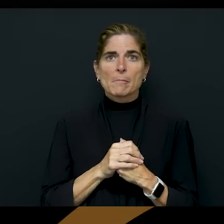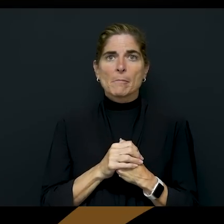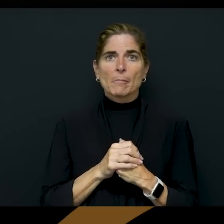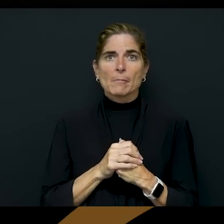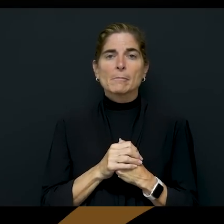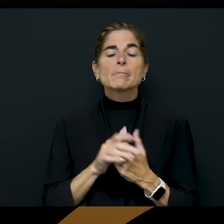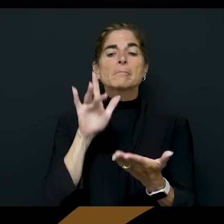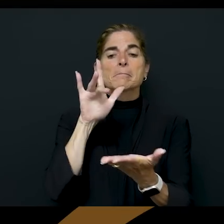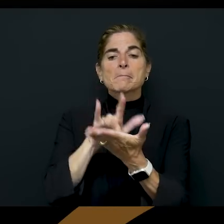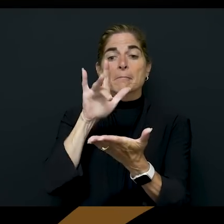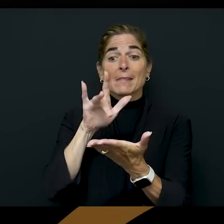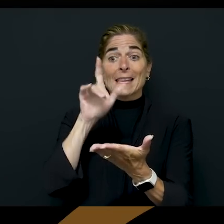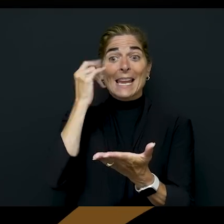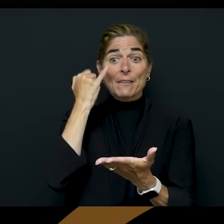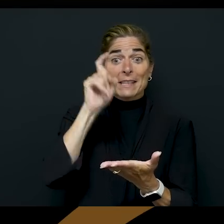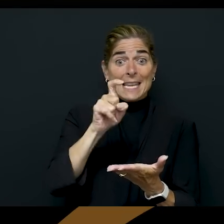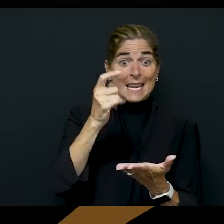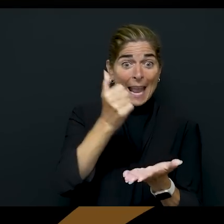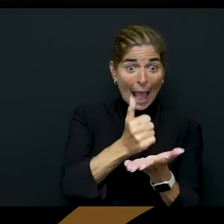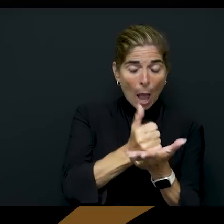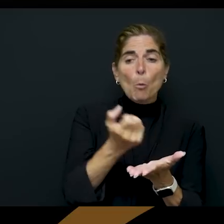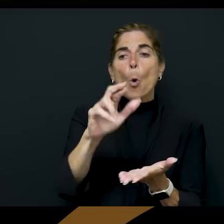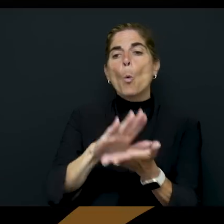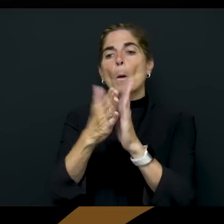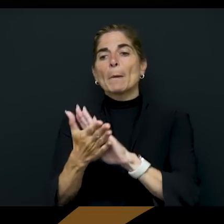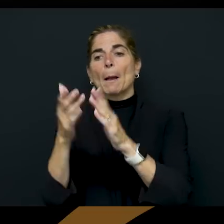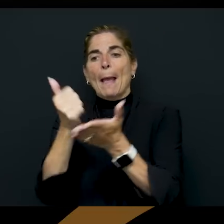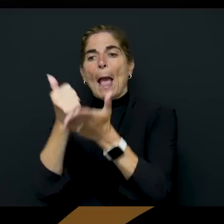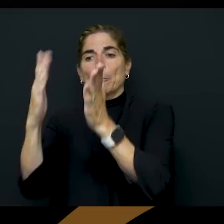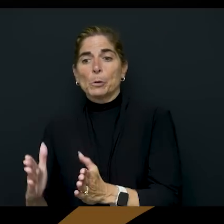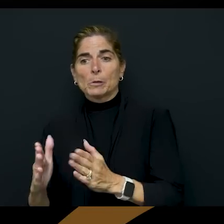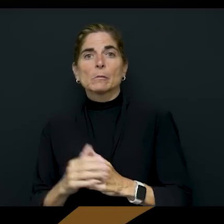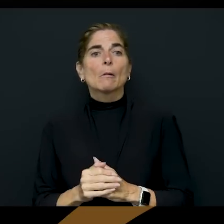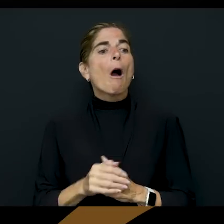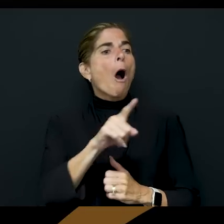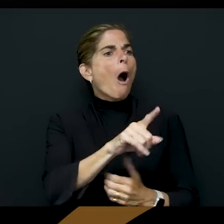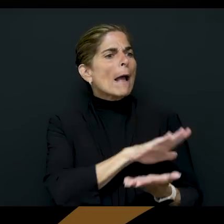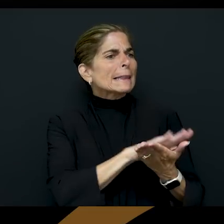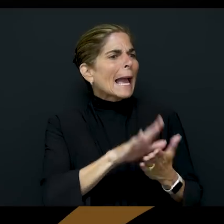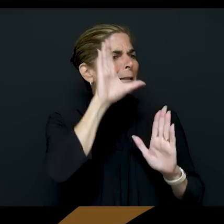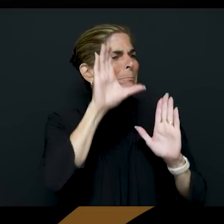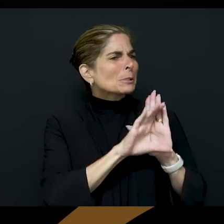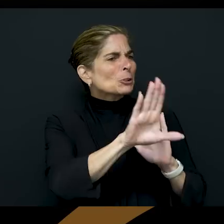Simply choose if you need help or want to help by the click of a button. That’s a nice picture of you and your family, Caroline.